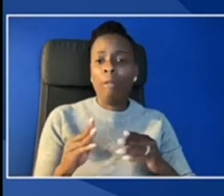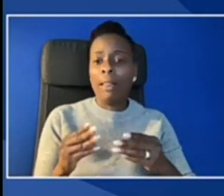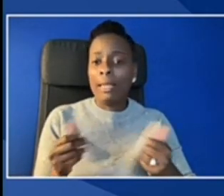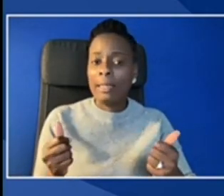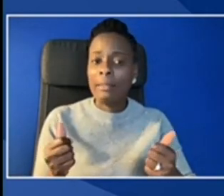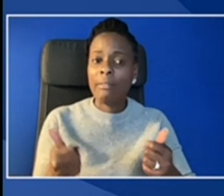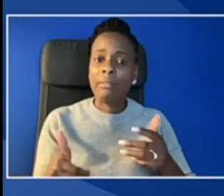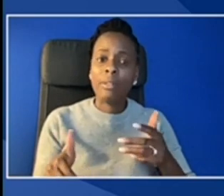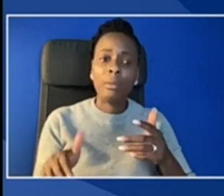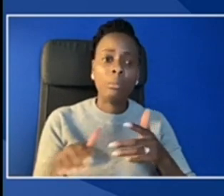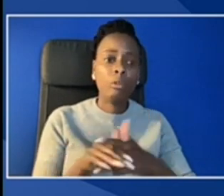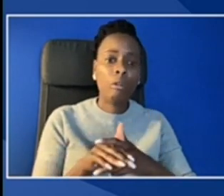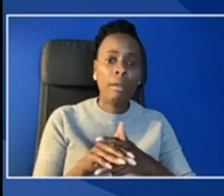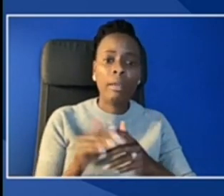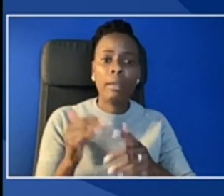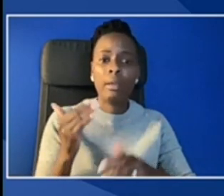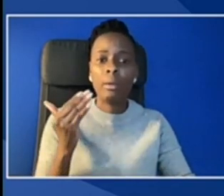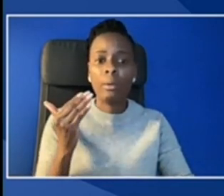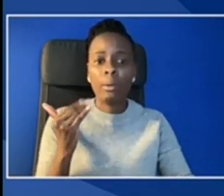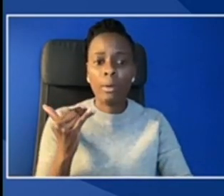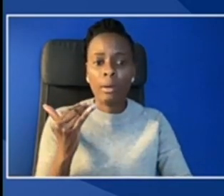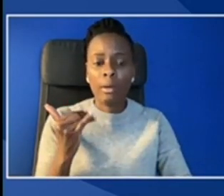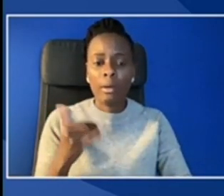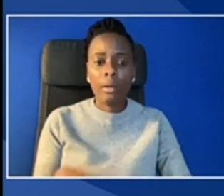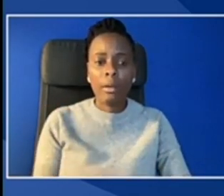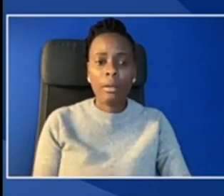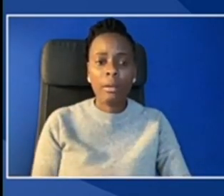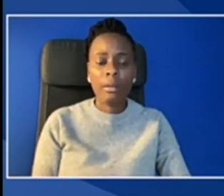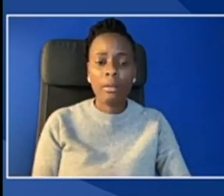Because, I mean, I've been paying these